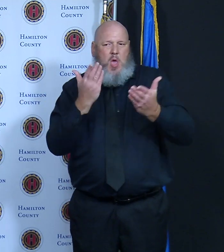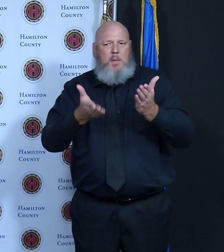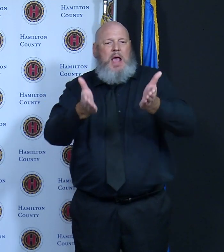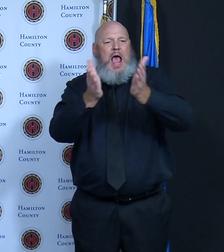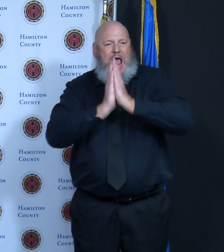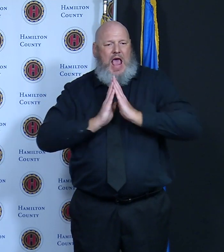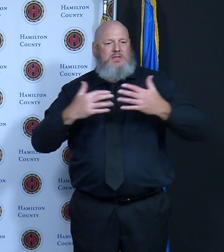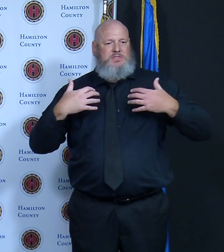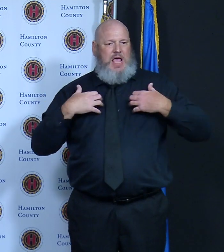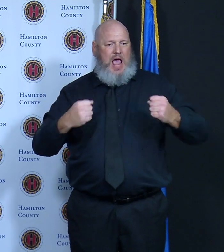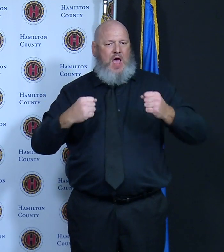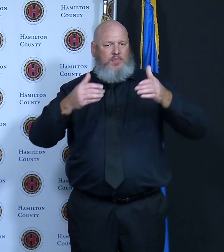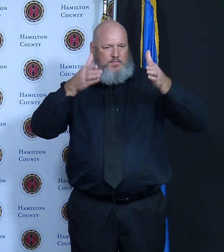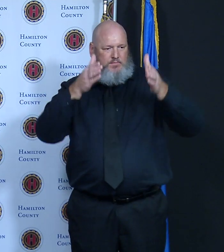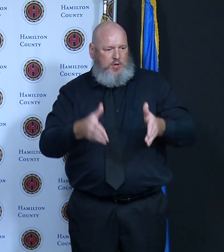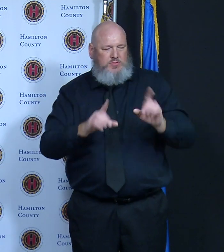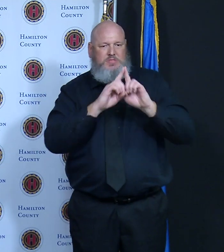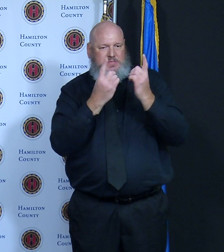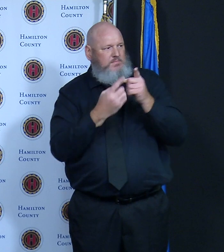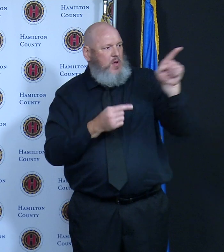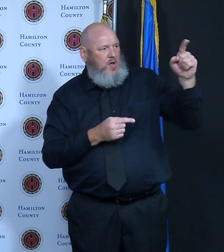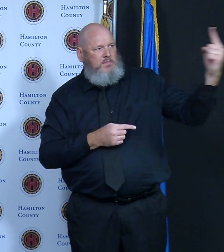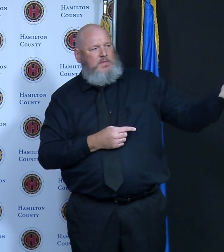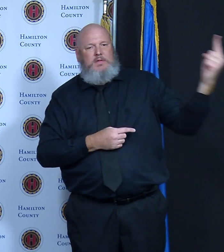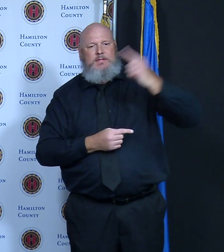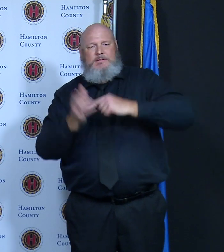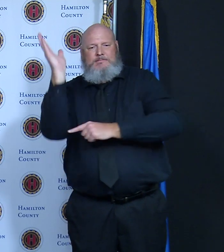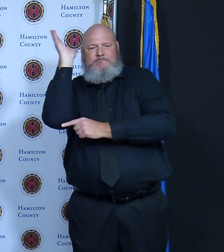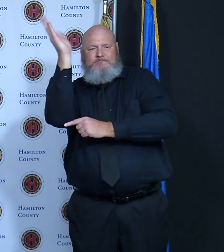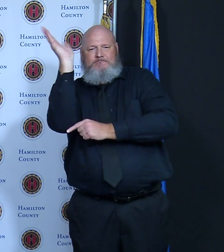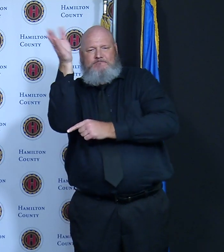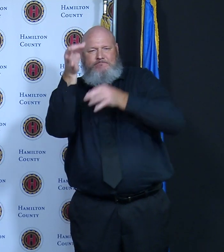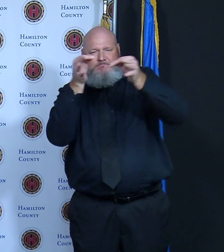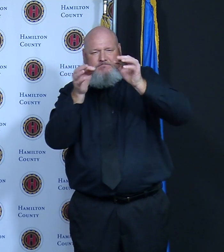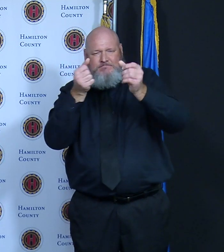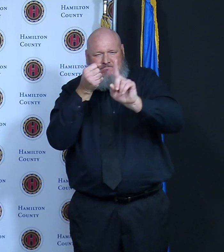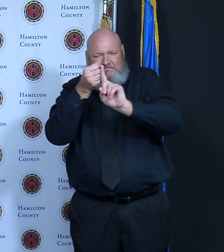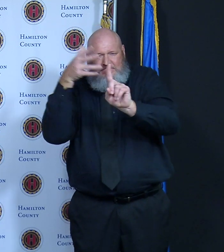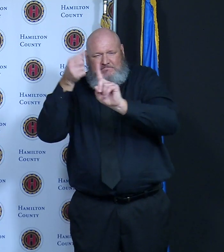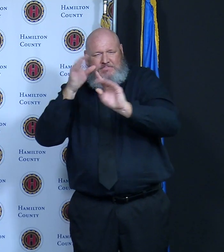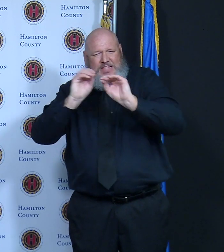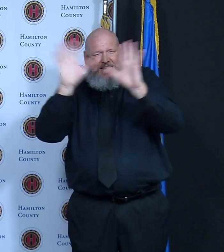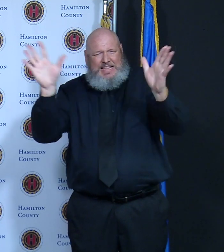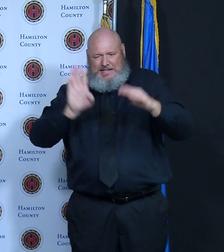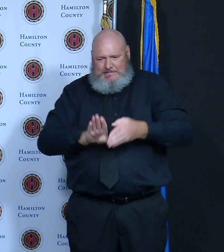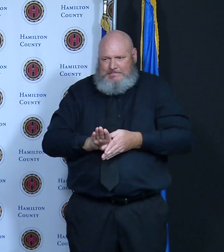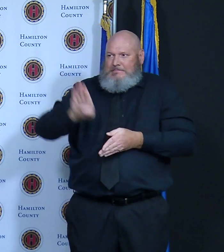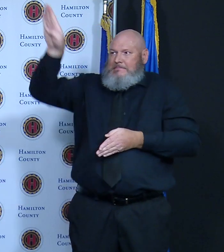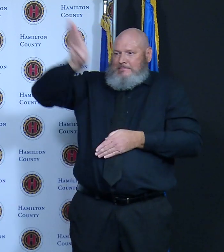I do know is that I've been told we're good at the moment we're concerned about